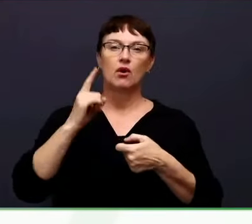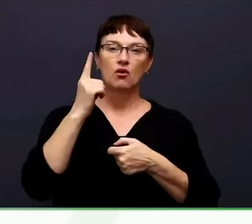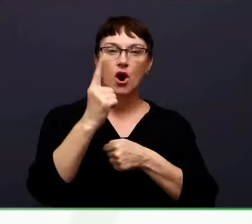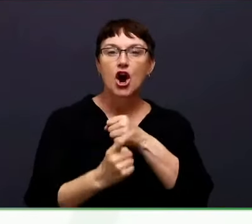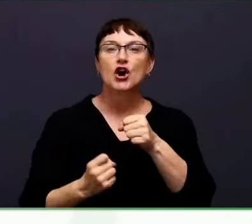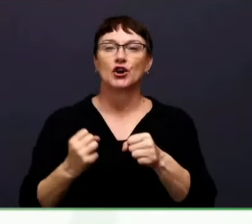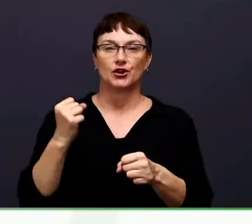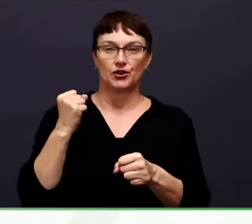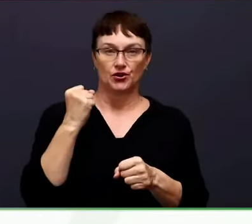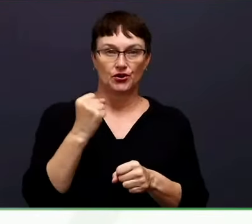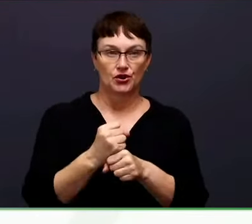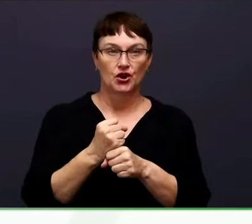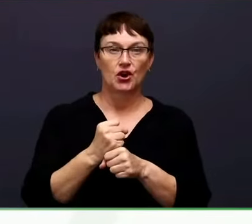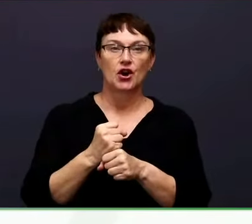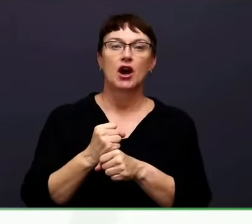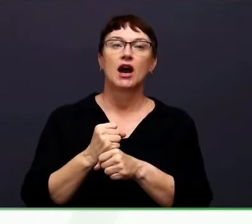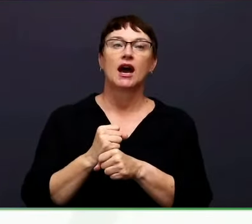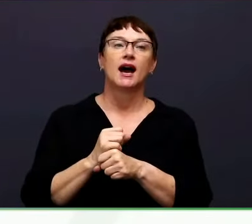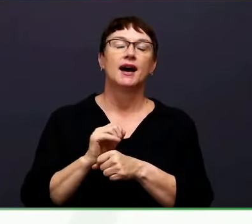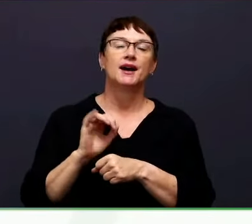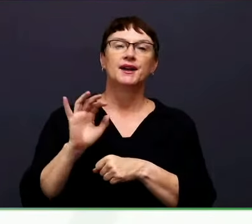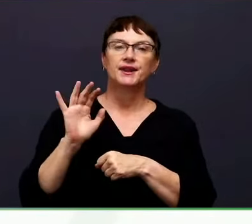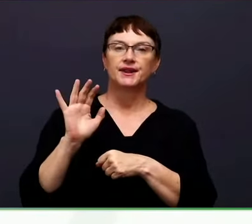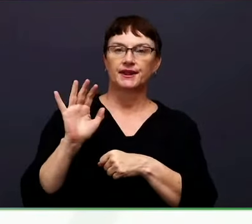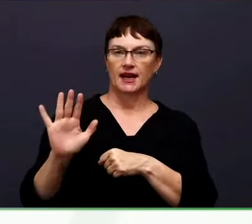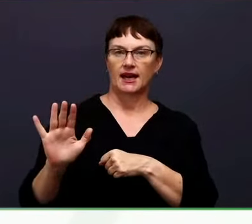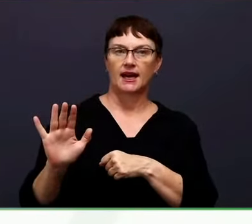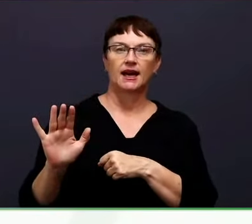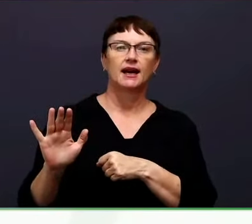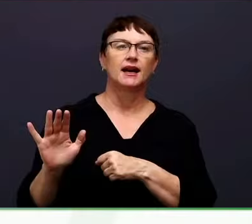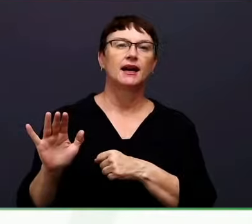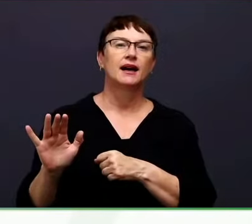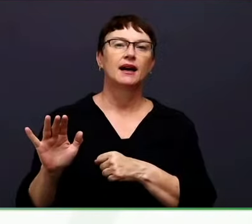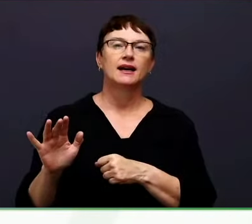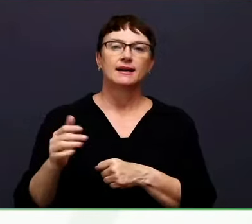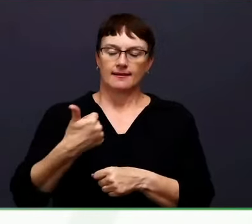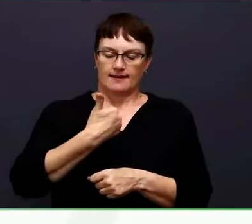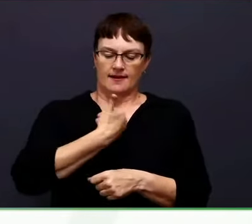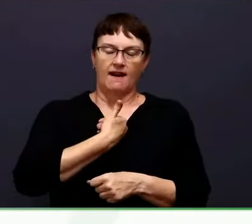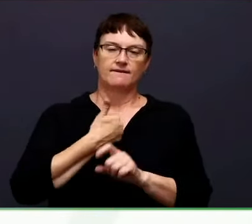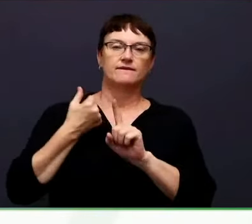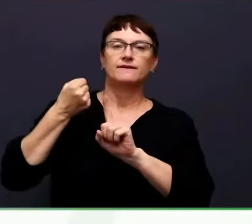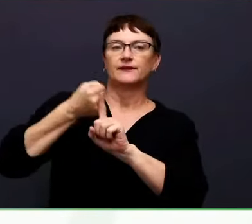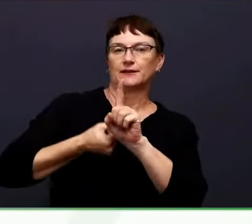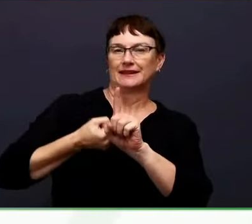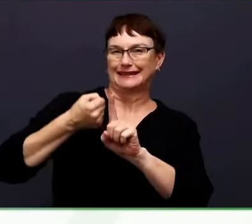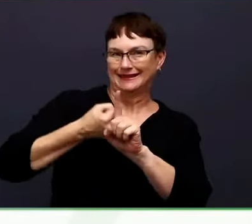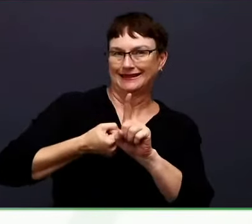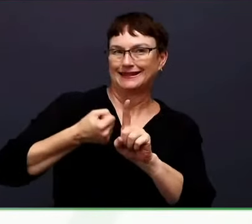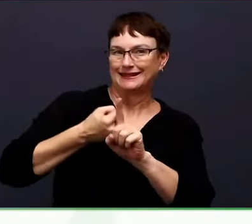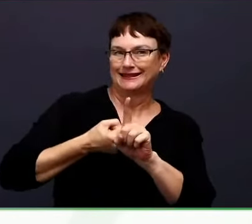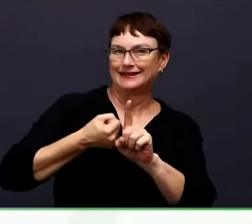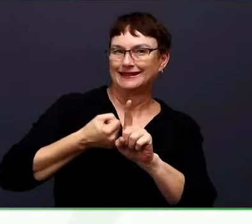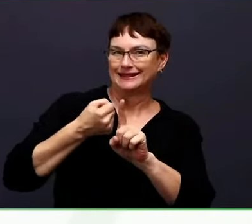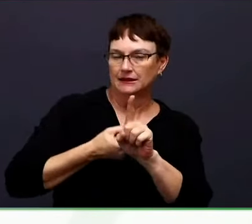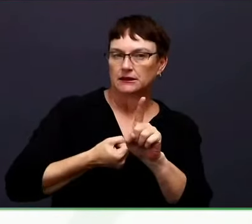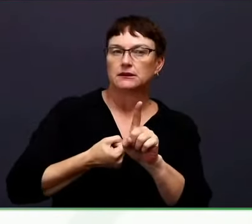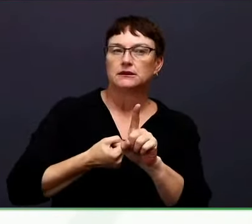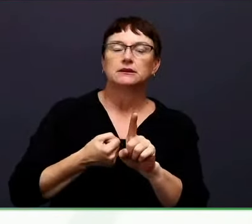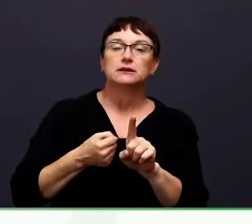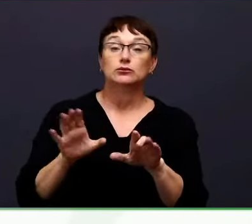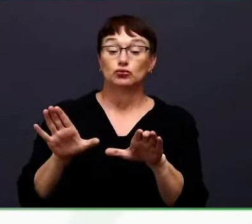And this is the advocacy of people with Down syndrome, the group meets